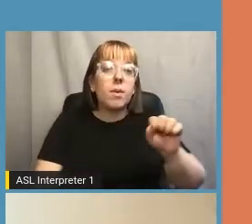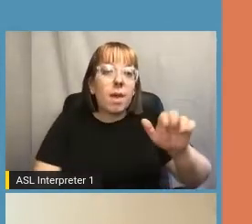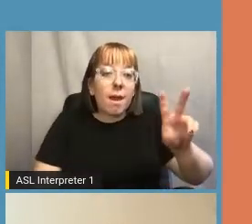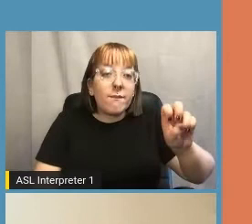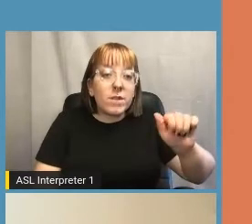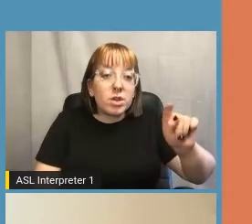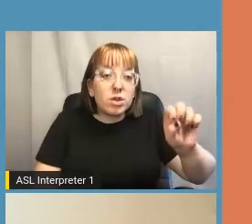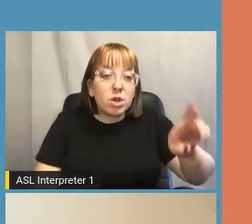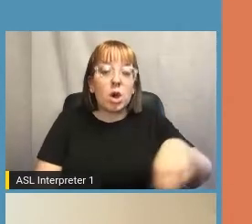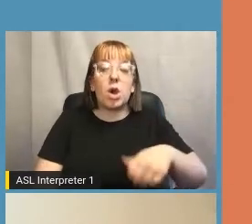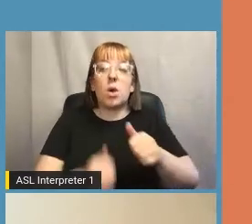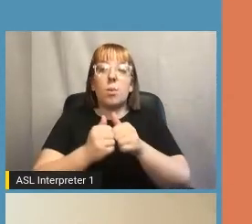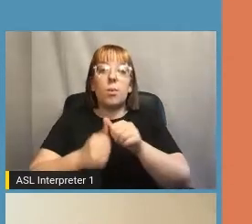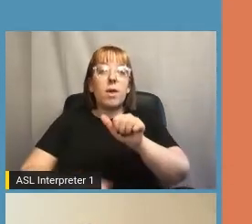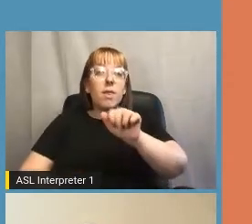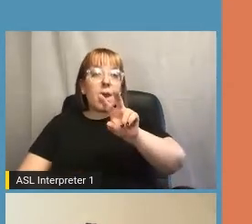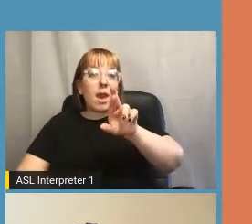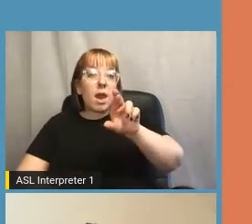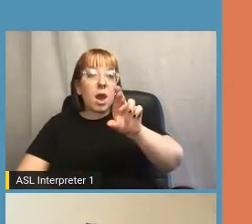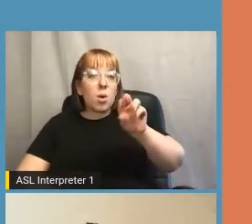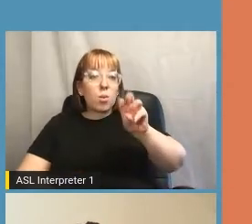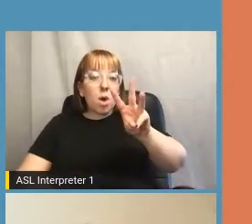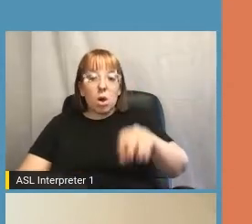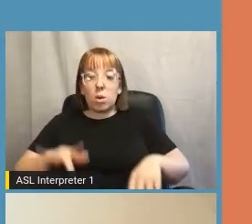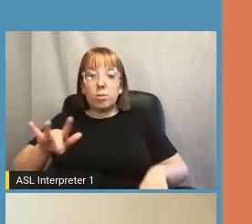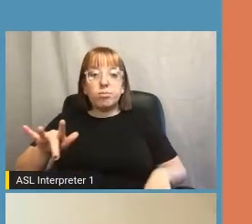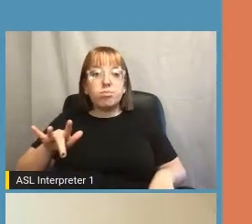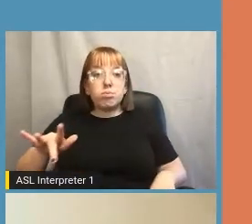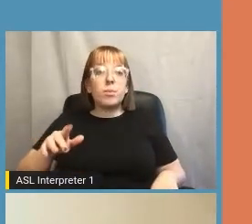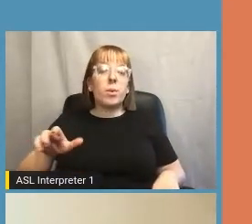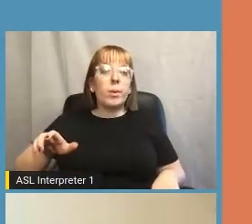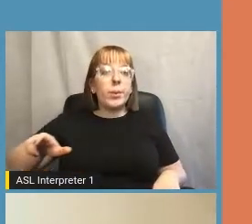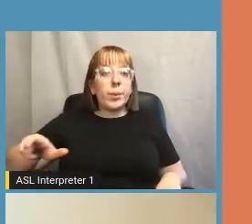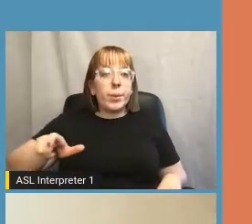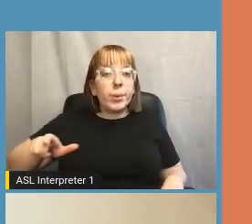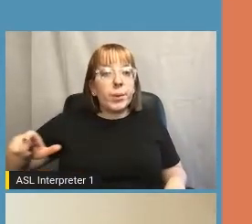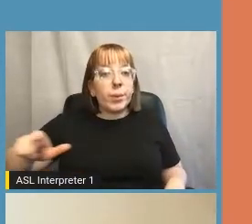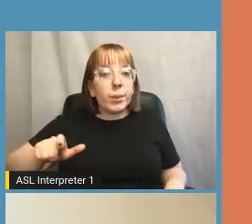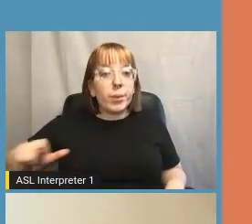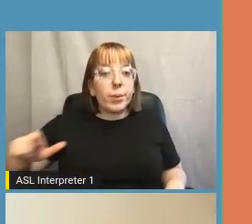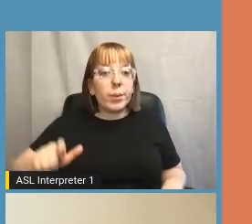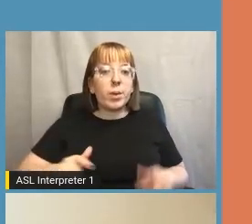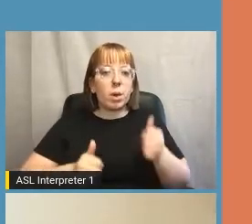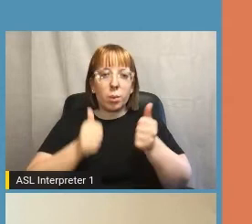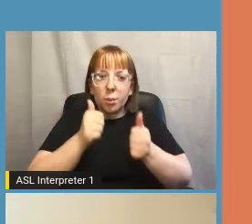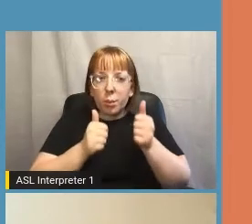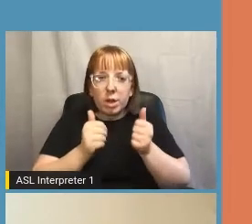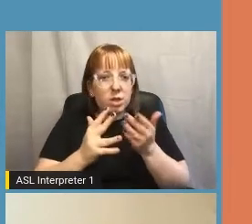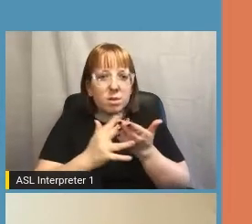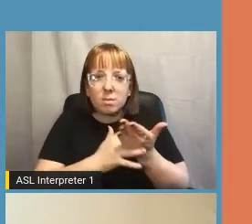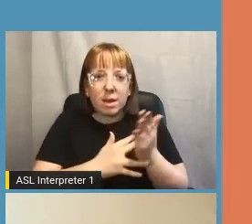keys or their mouse or trackpad on their laptops so what is the uh navigation um and you might even